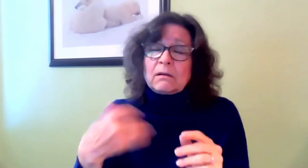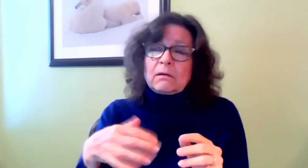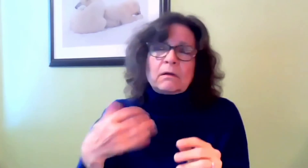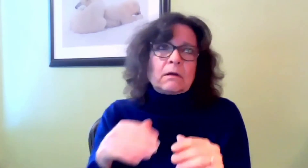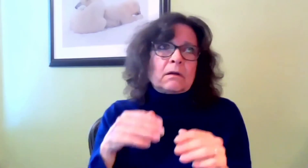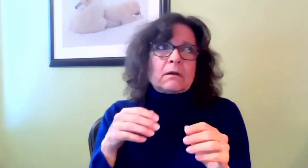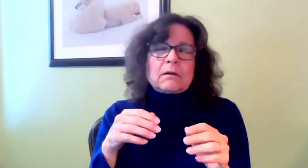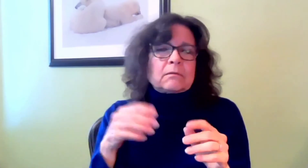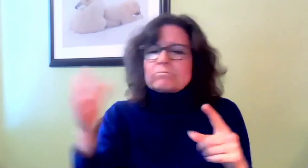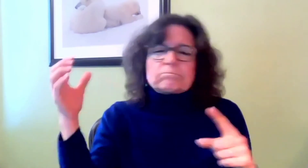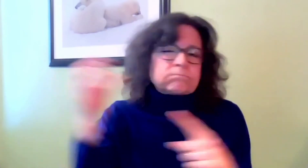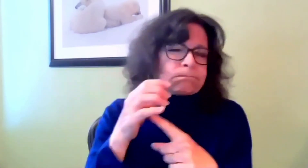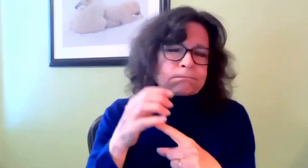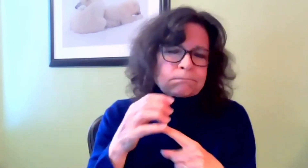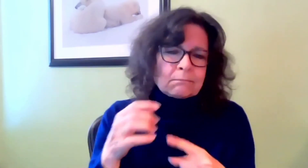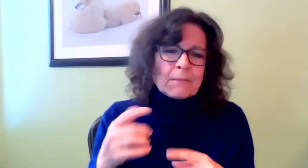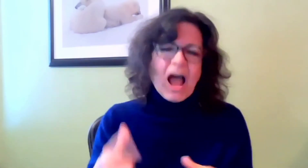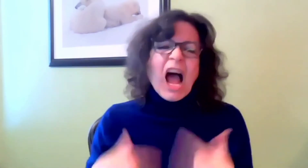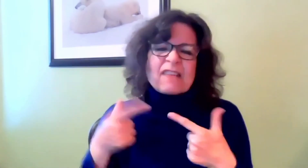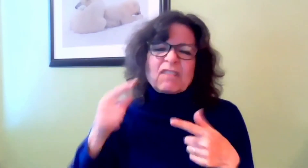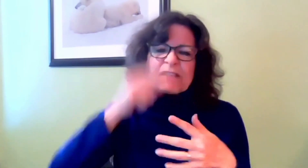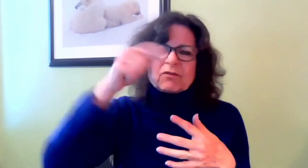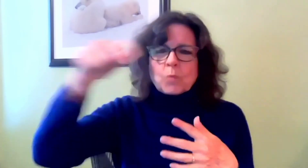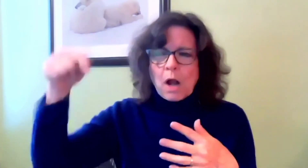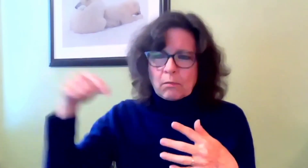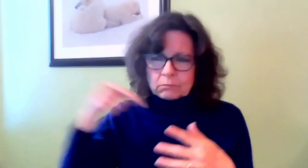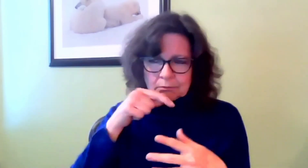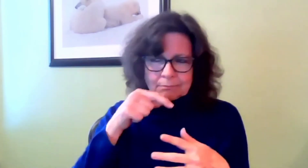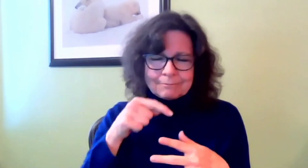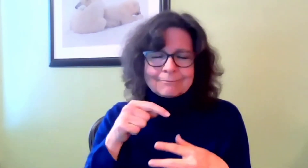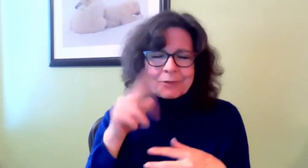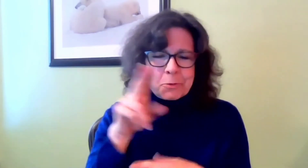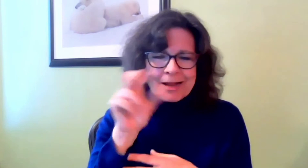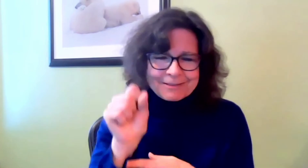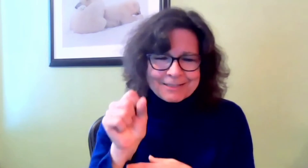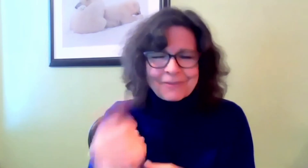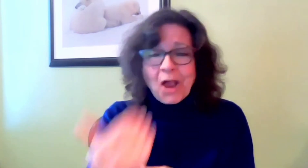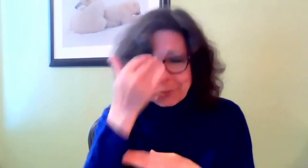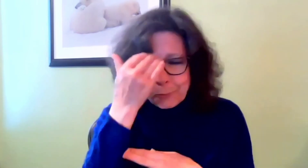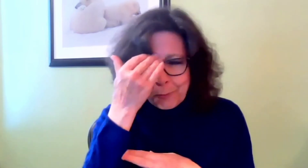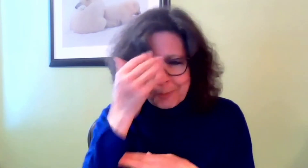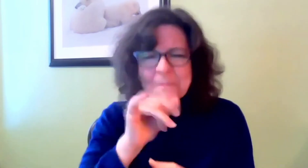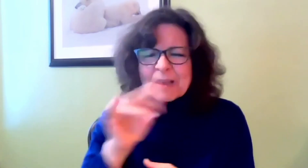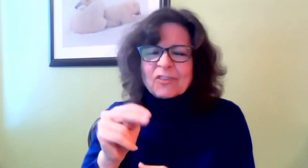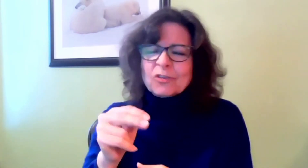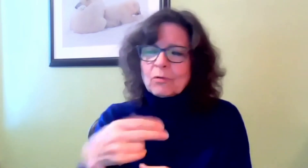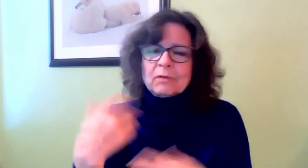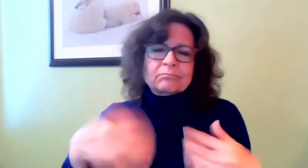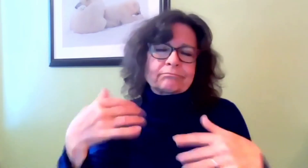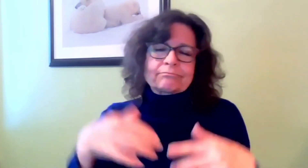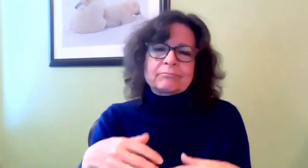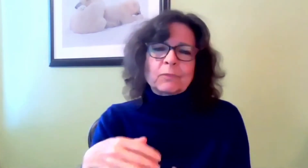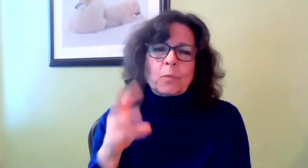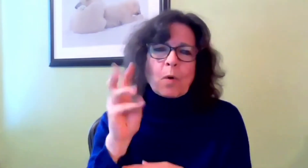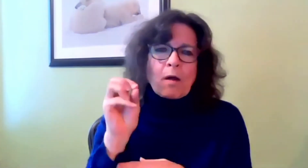with all of the state agencies. Even though I've worked with other state agencies across the United States,